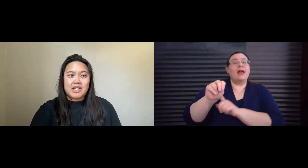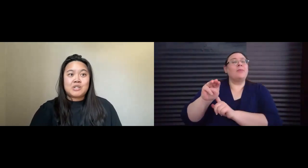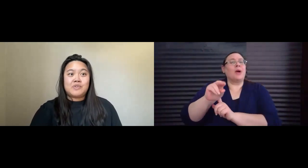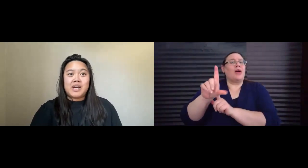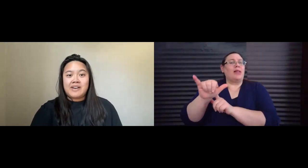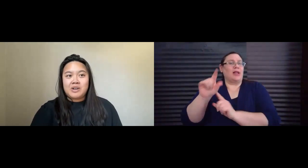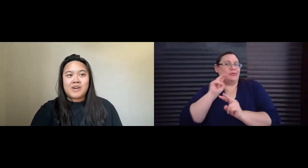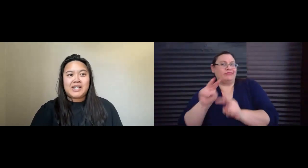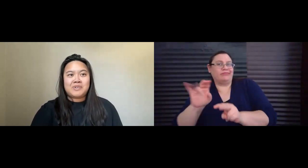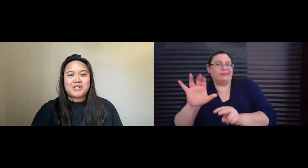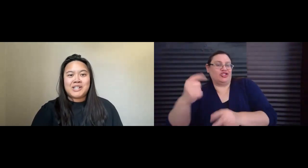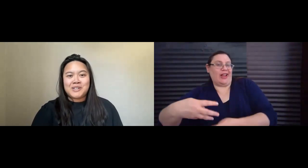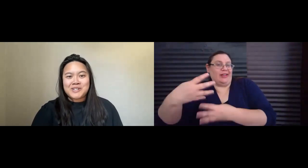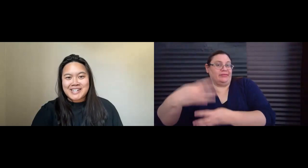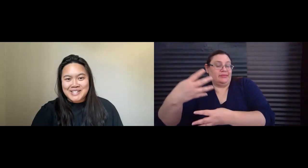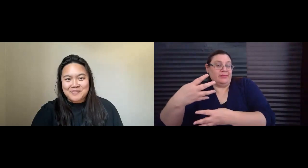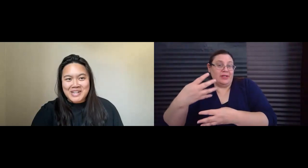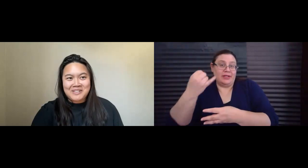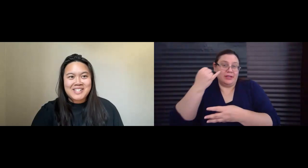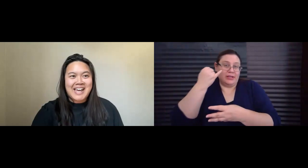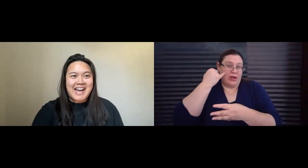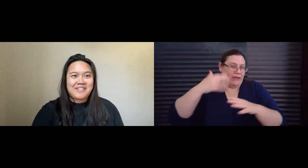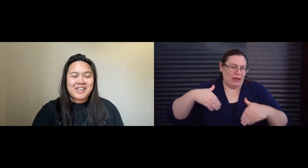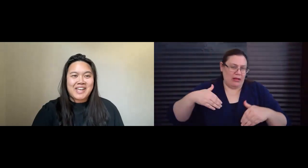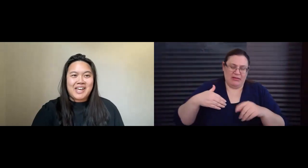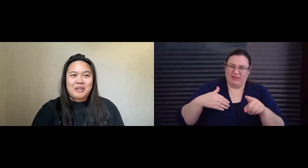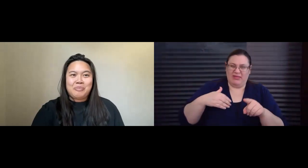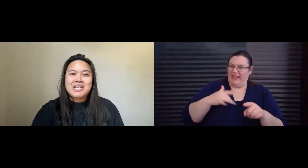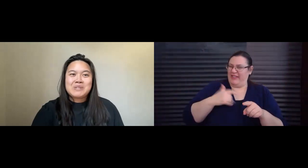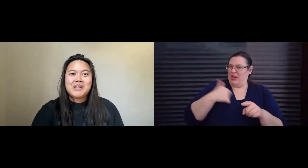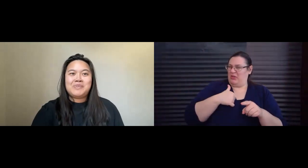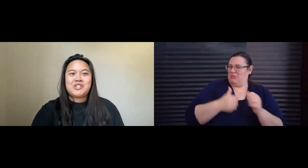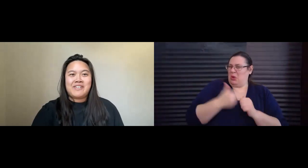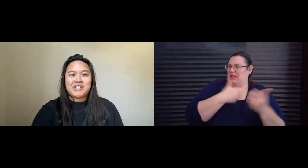If you haven't already which it looks like so many of us have, please pull up the chat